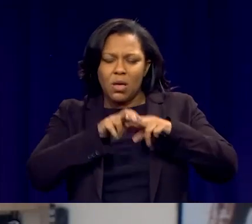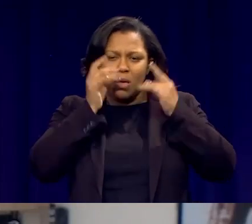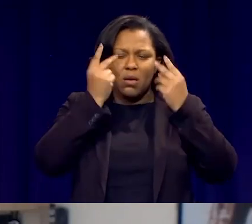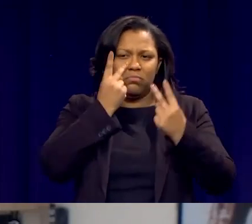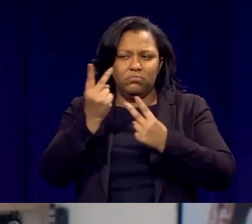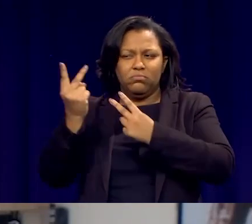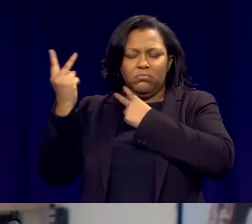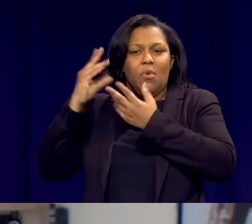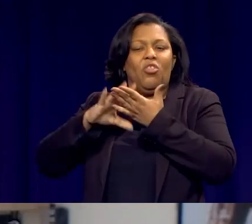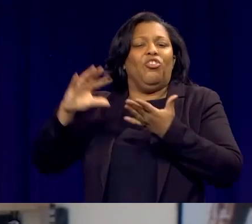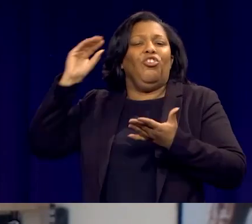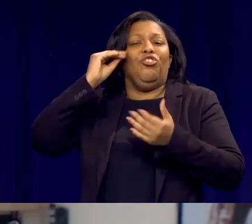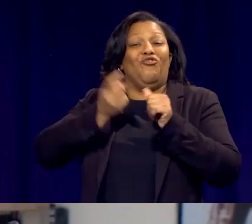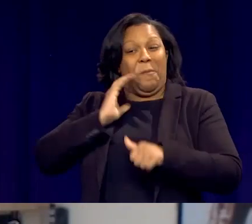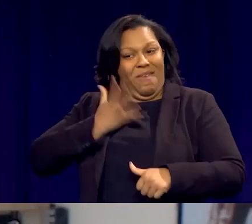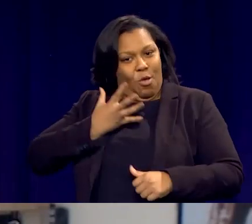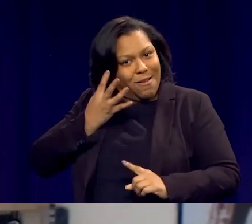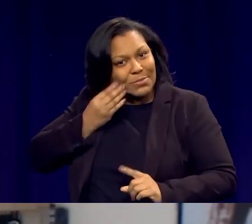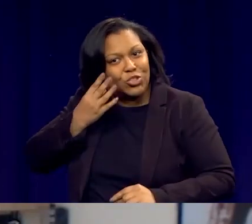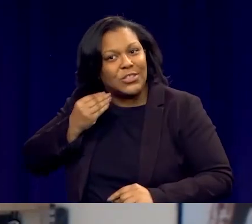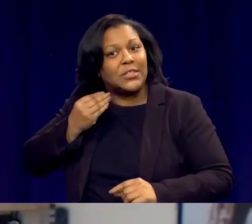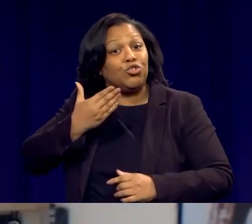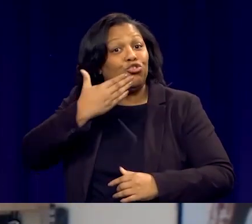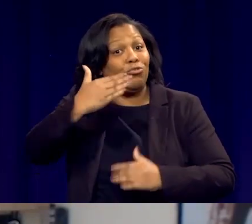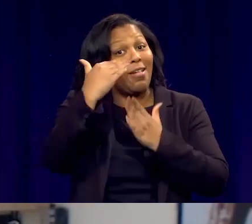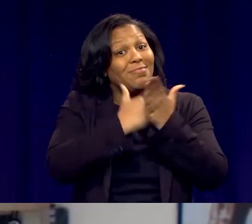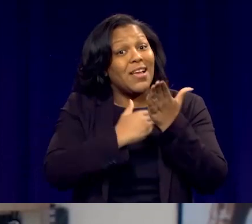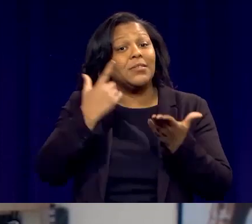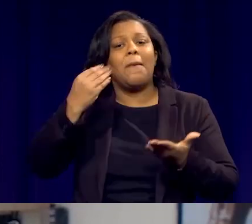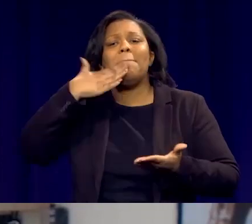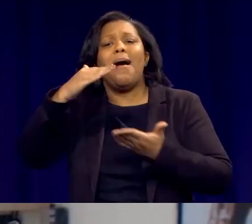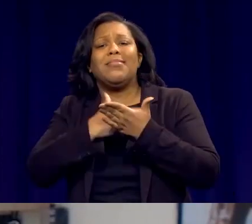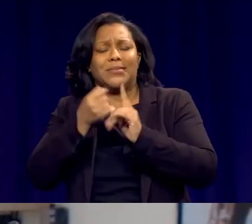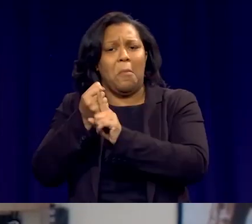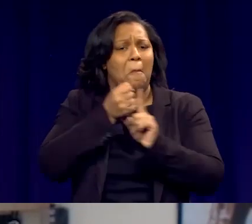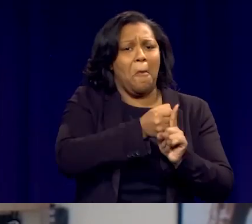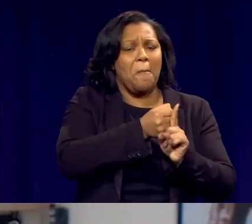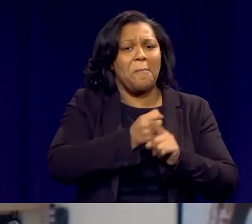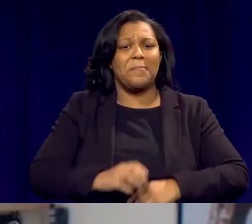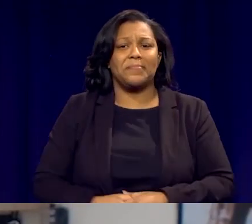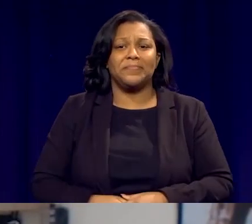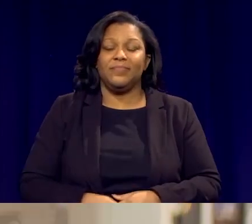and learn the important lessons from our experiences, both good and bad.